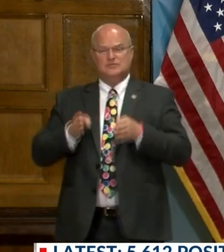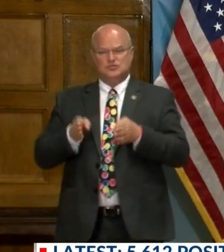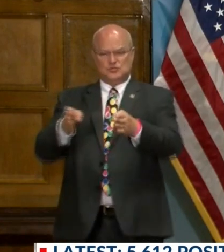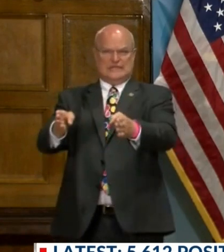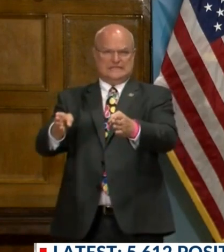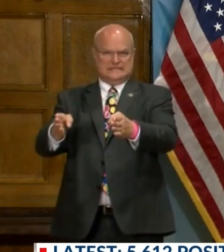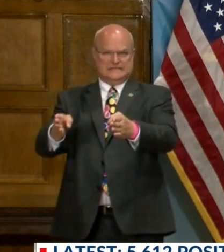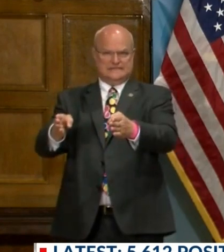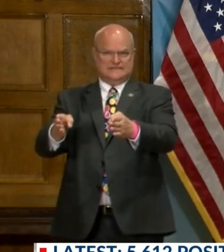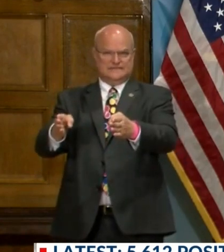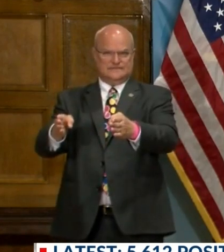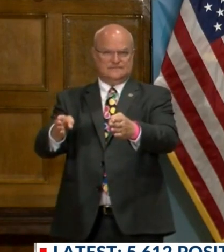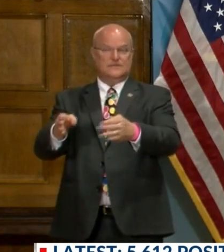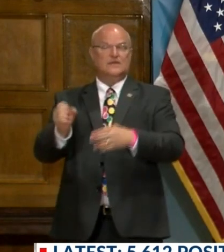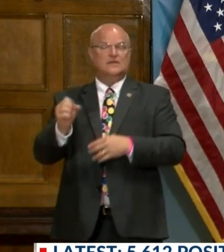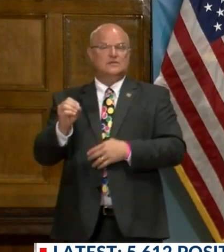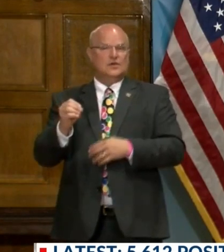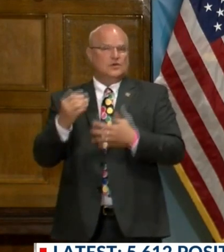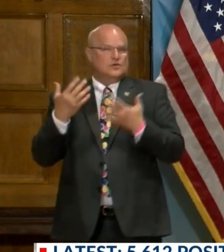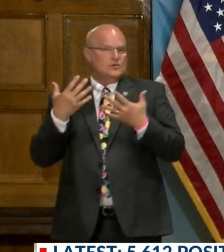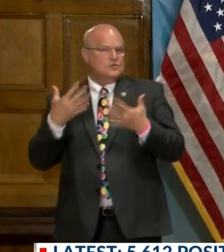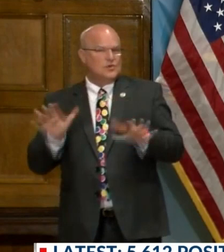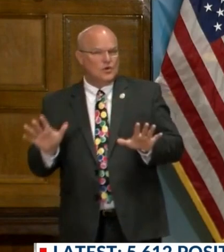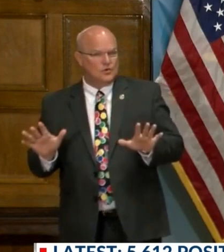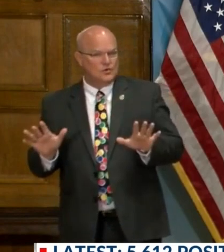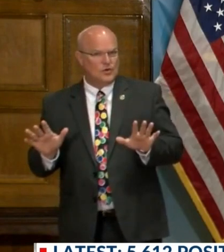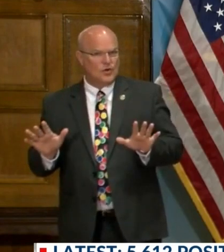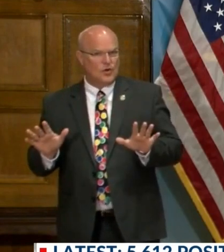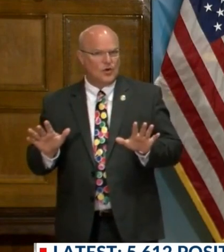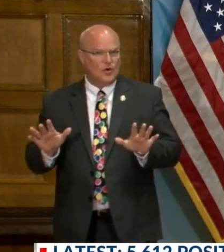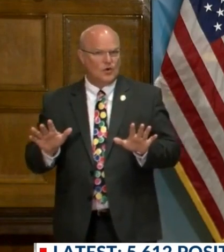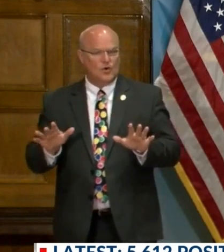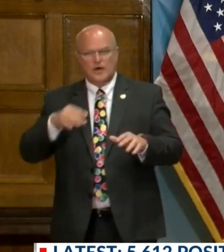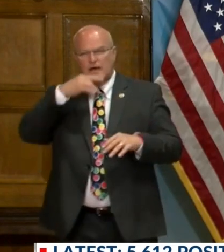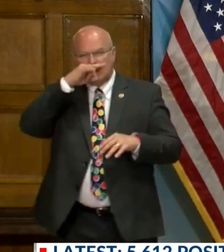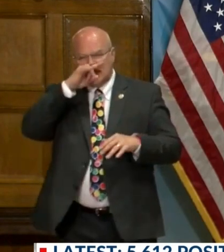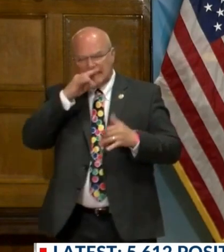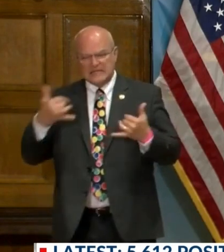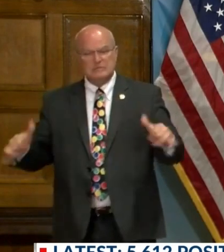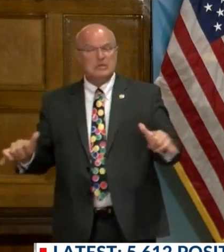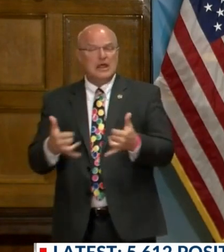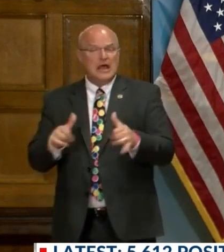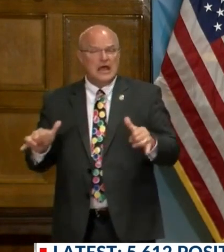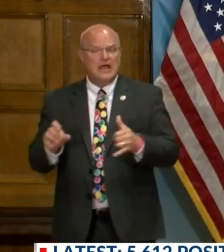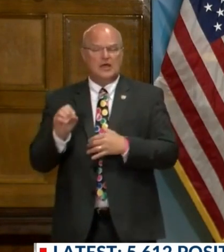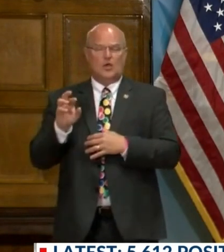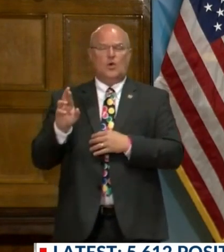PARAGOULD UP IN GREEN COUNTY. YOU HAD 8 NEW CASES FROM THE